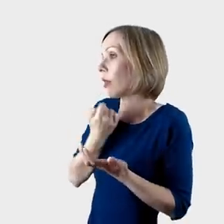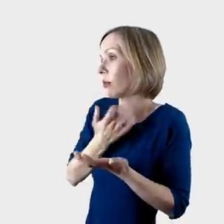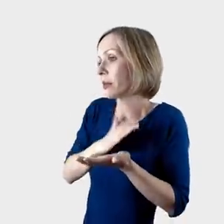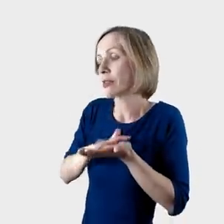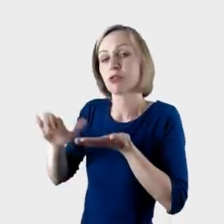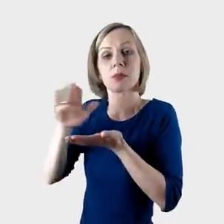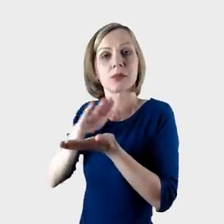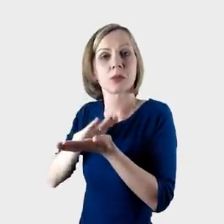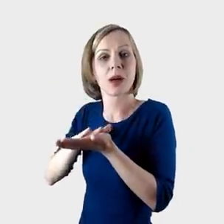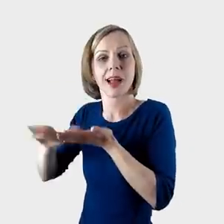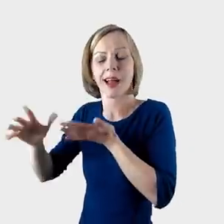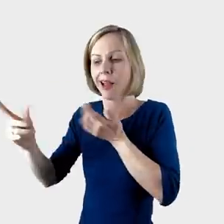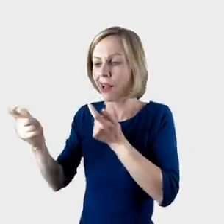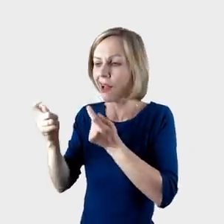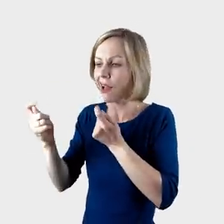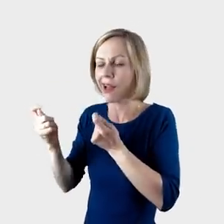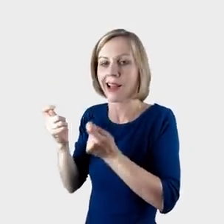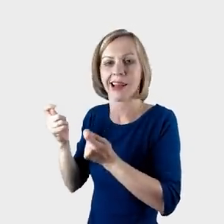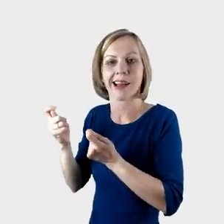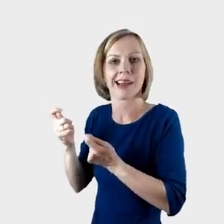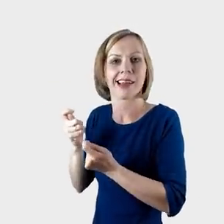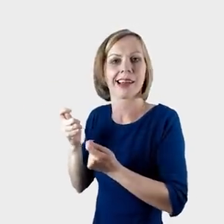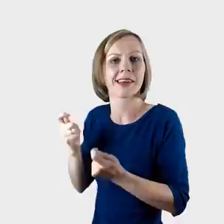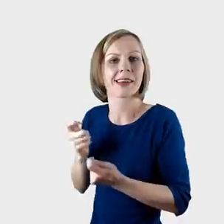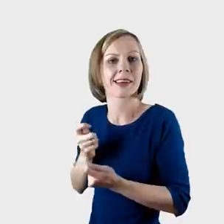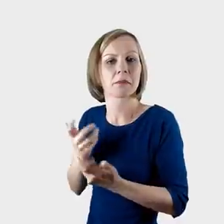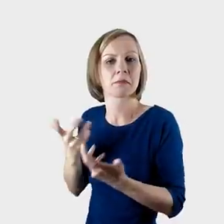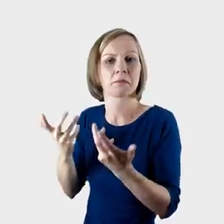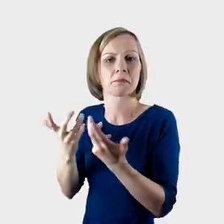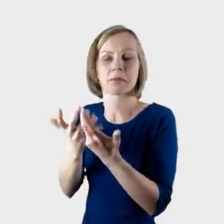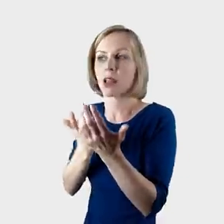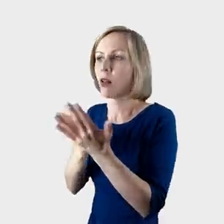Will be stripped away